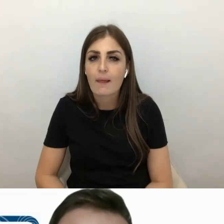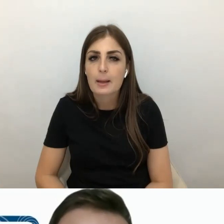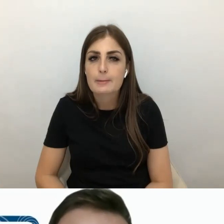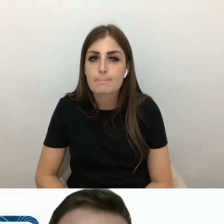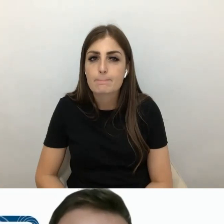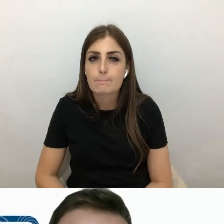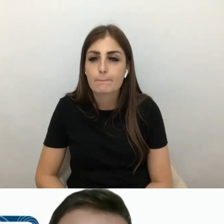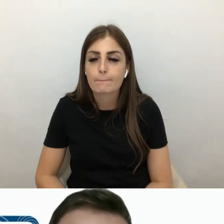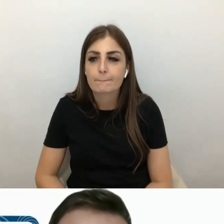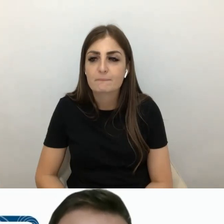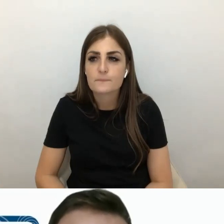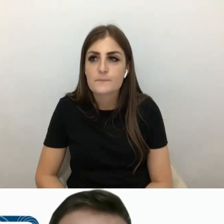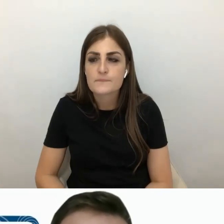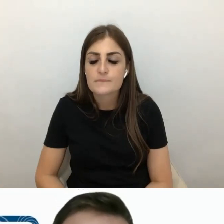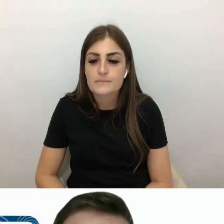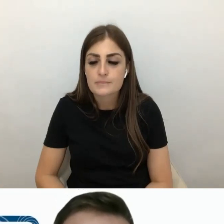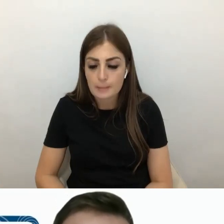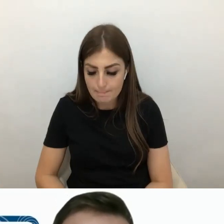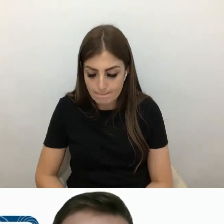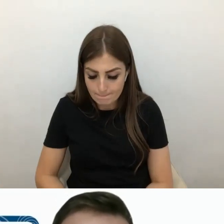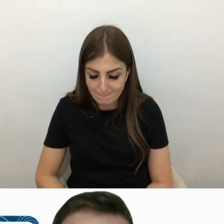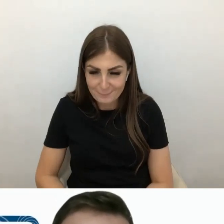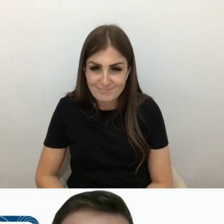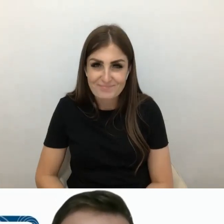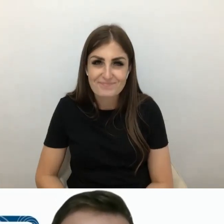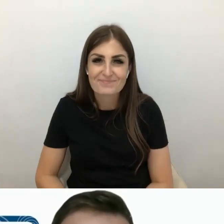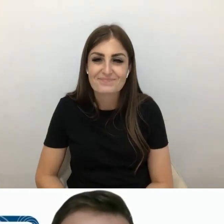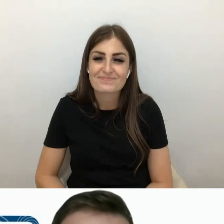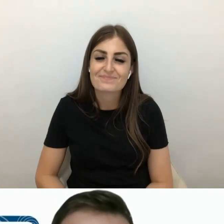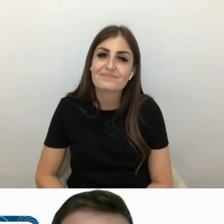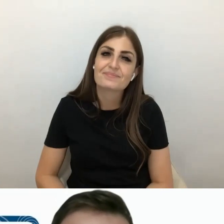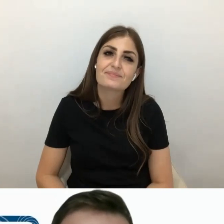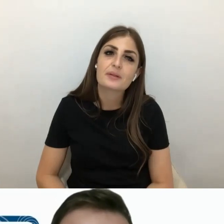Nakul: Sorry, unmuting myself.